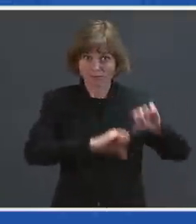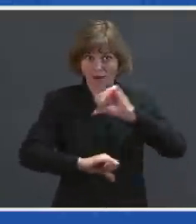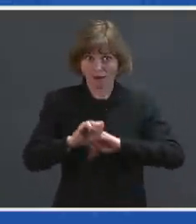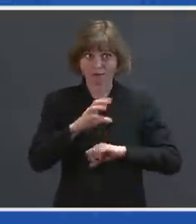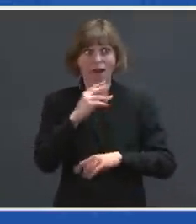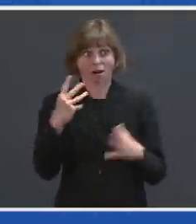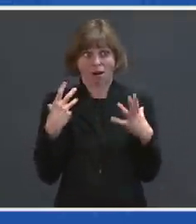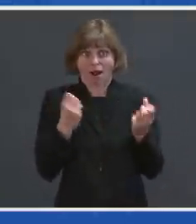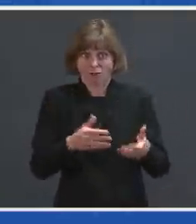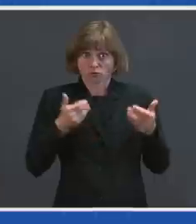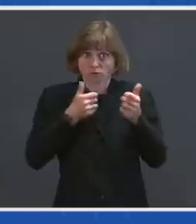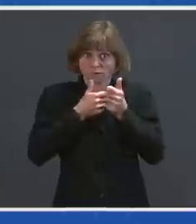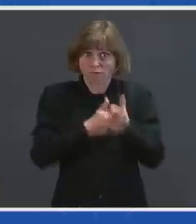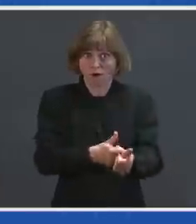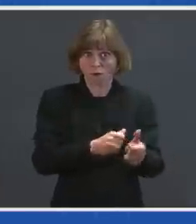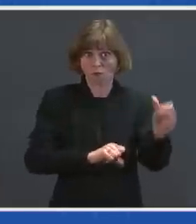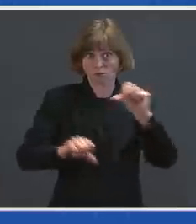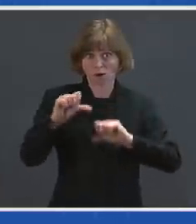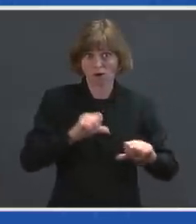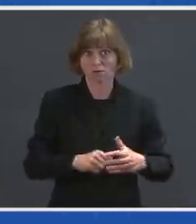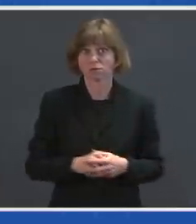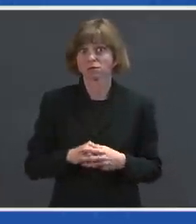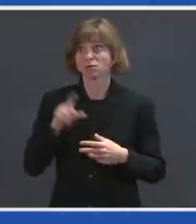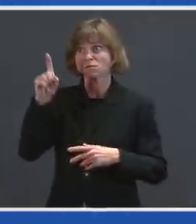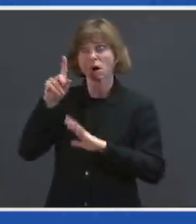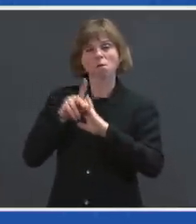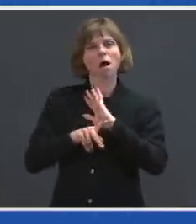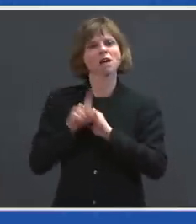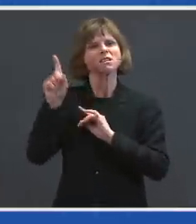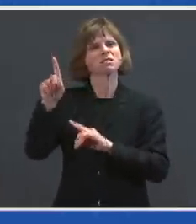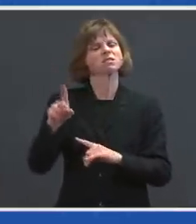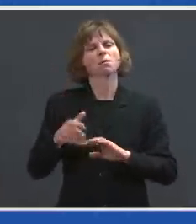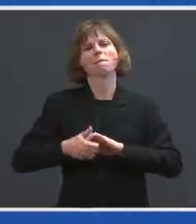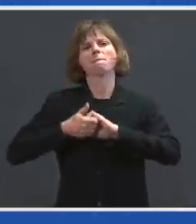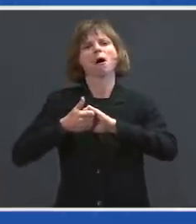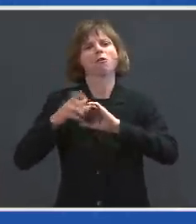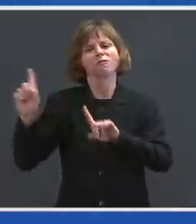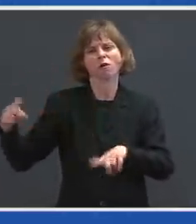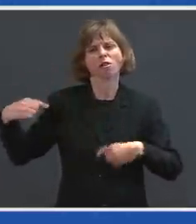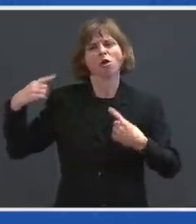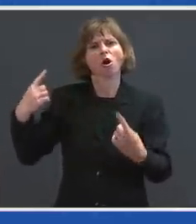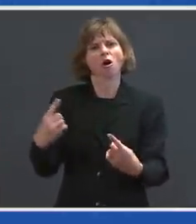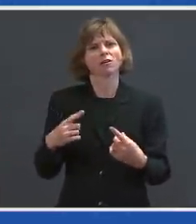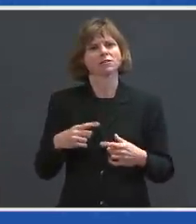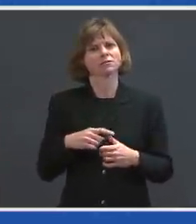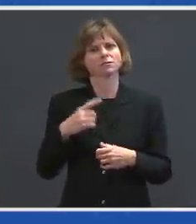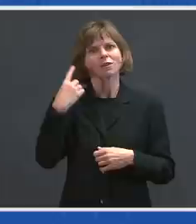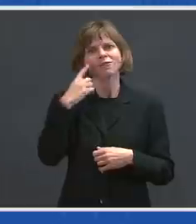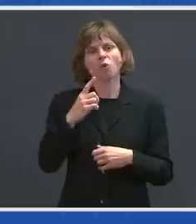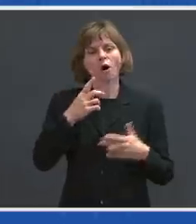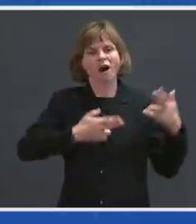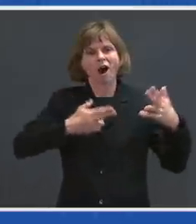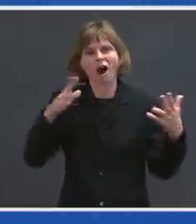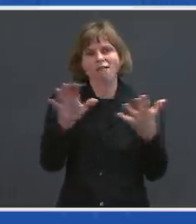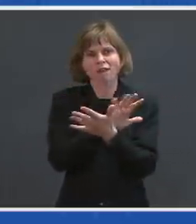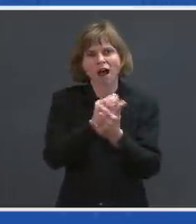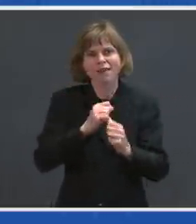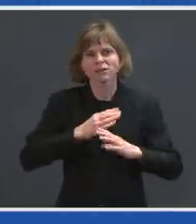President Biden has been a long-time legislative partner, including for BAWA, for gun violence prevention and of course,